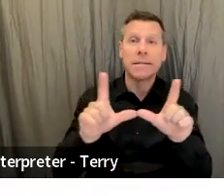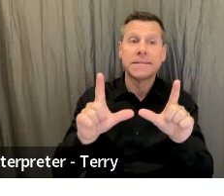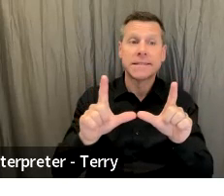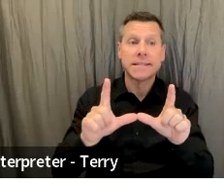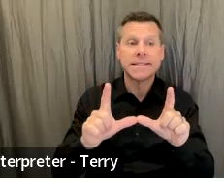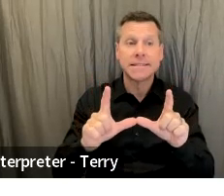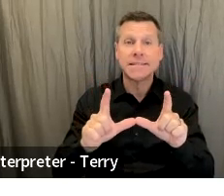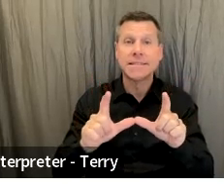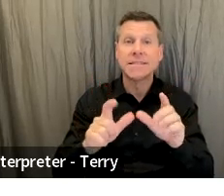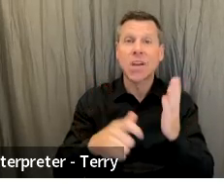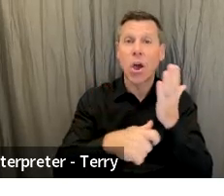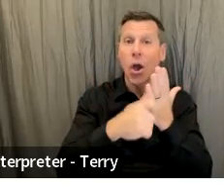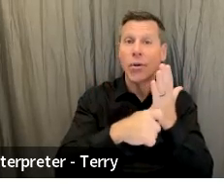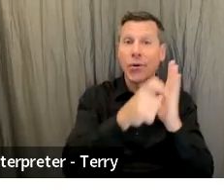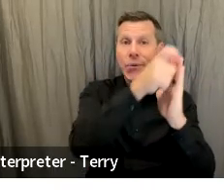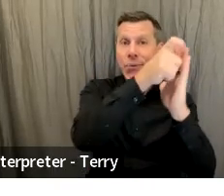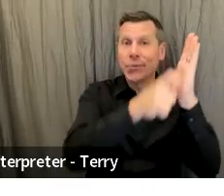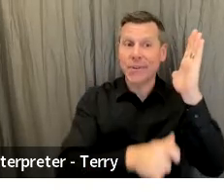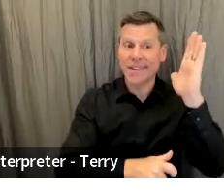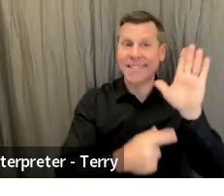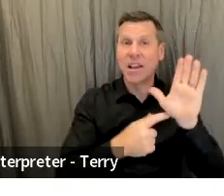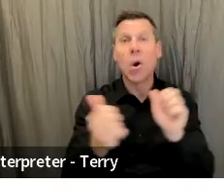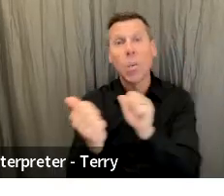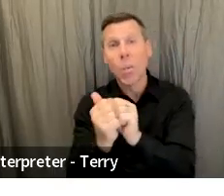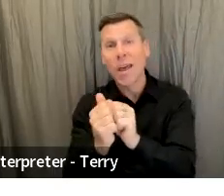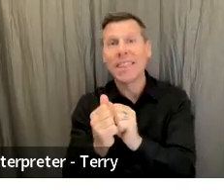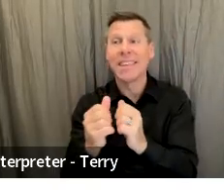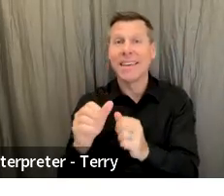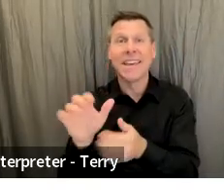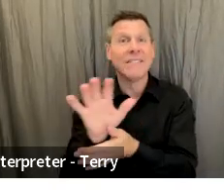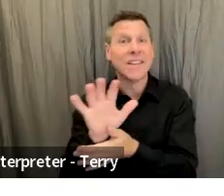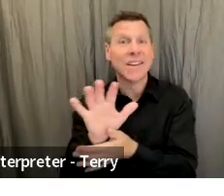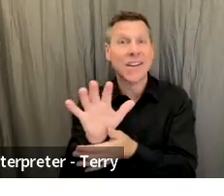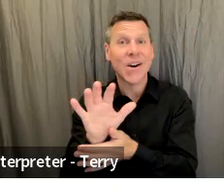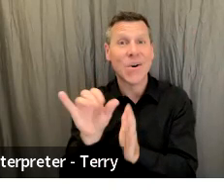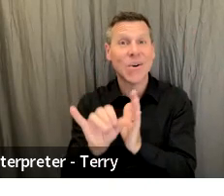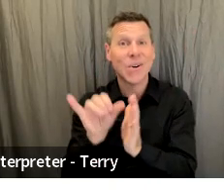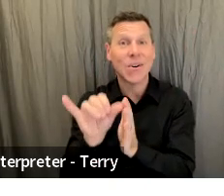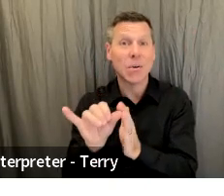article that's attached to it and a video that I actually created. So the instructor could use this. They could use my video,